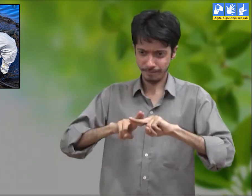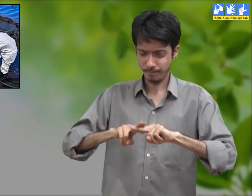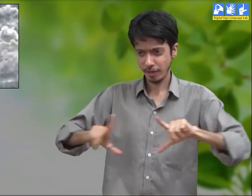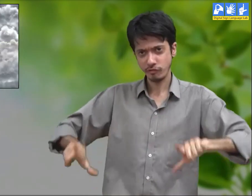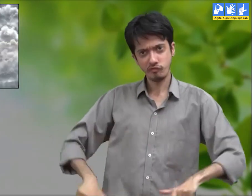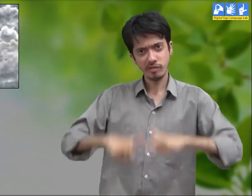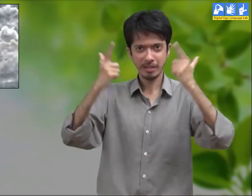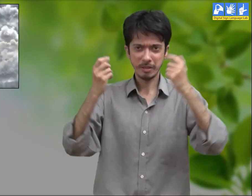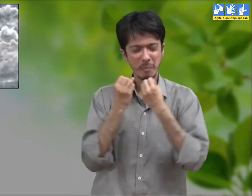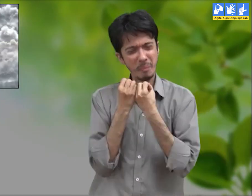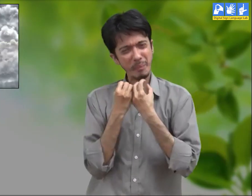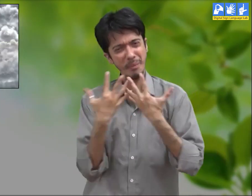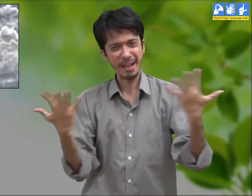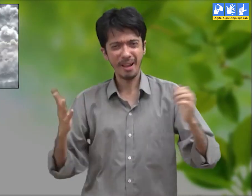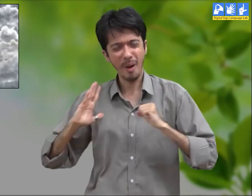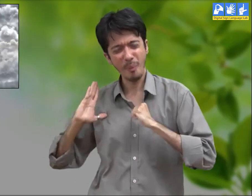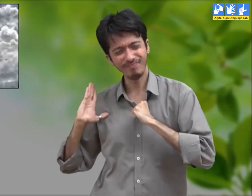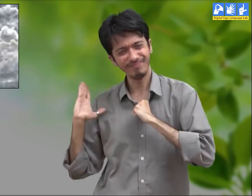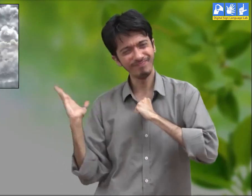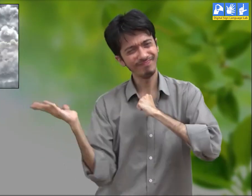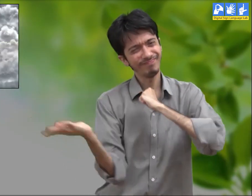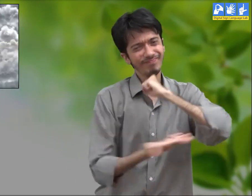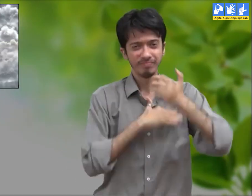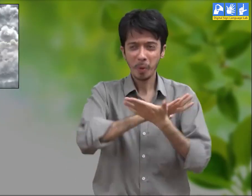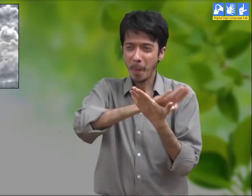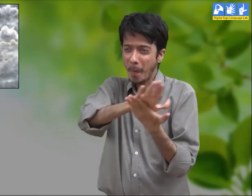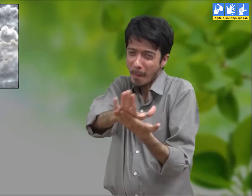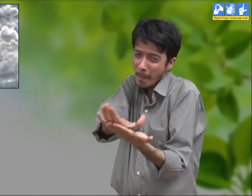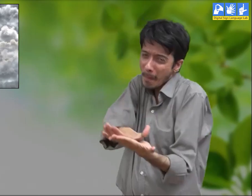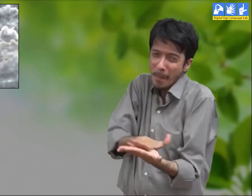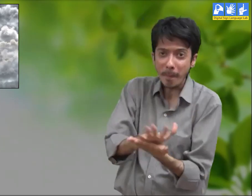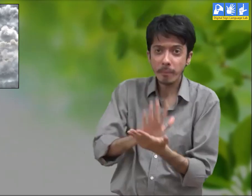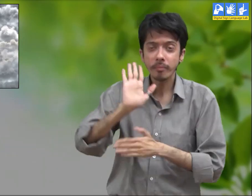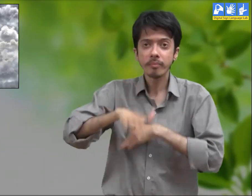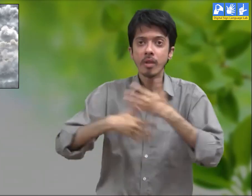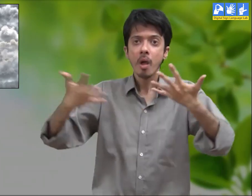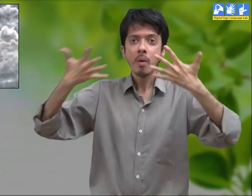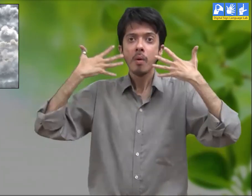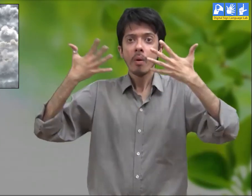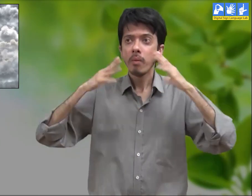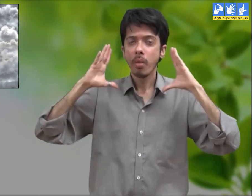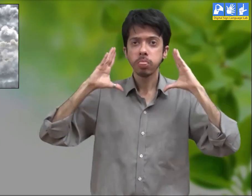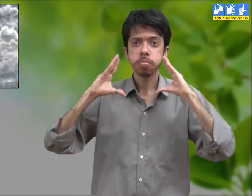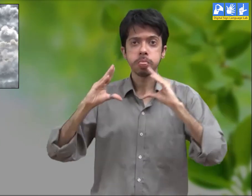Let's imagine if we cut down all the trees of the earth and we left the earth with no trees